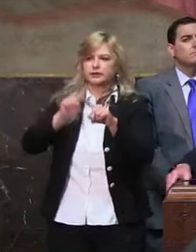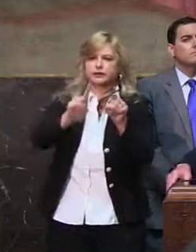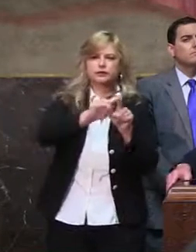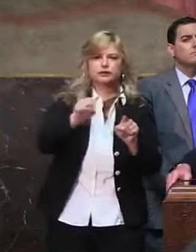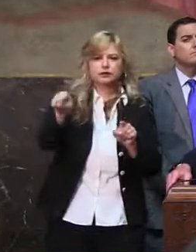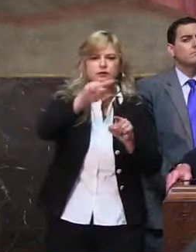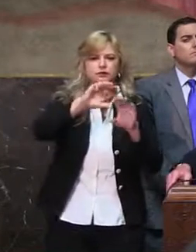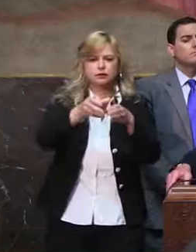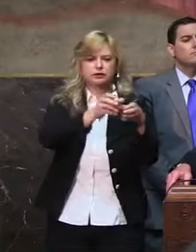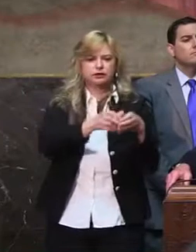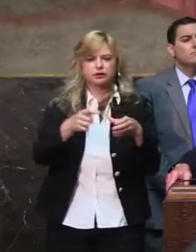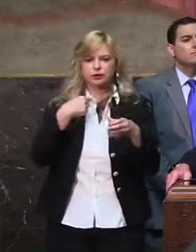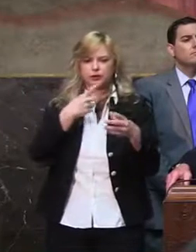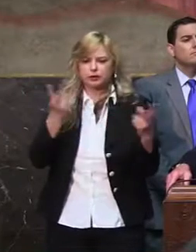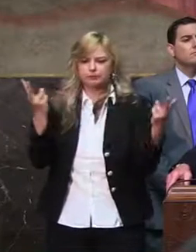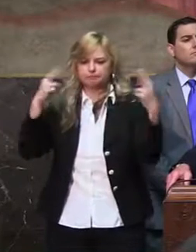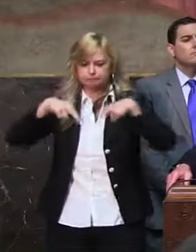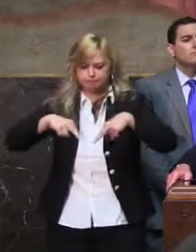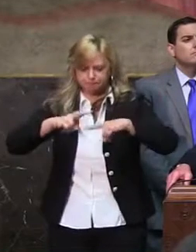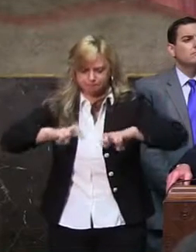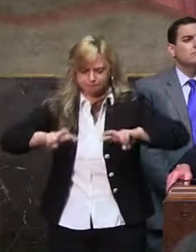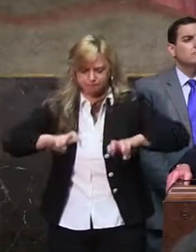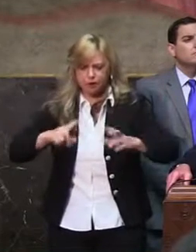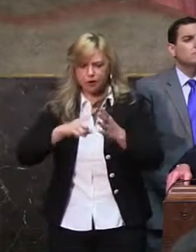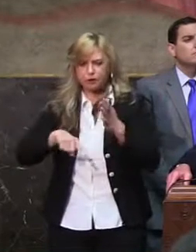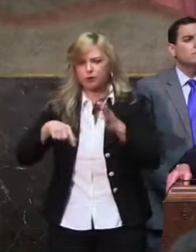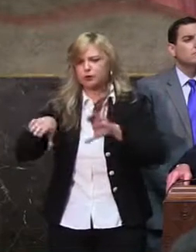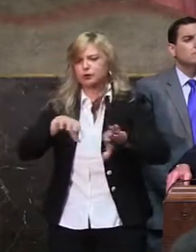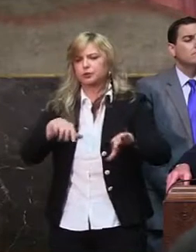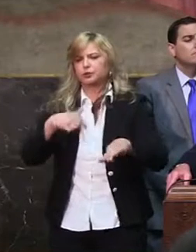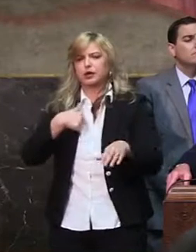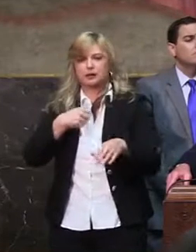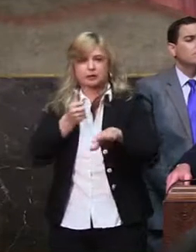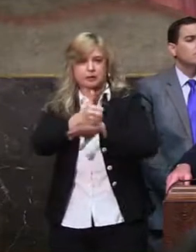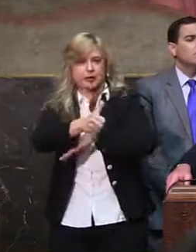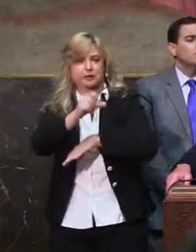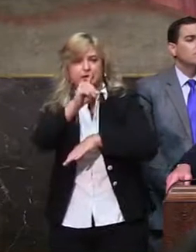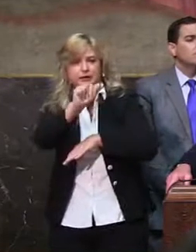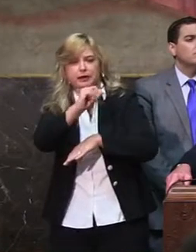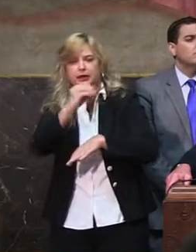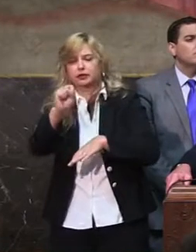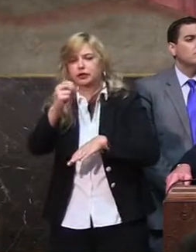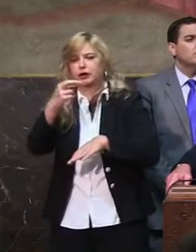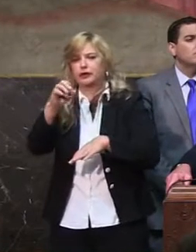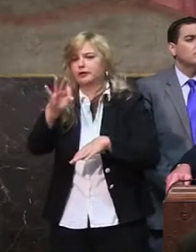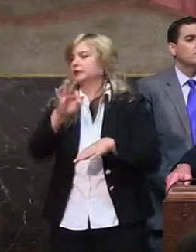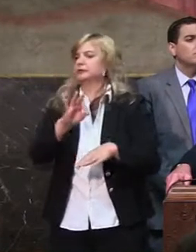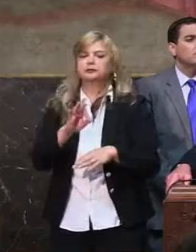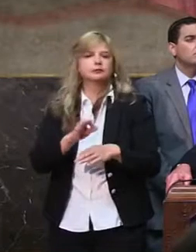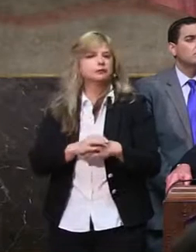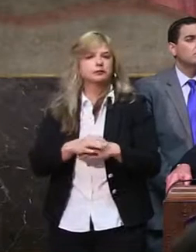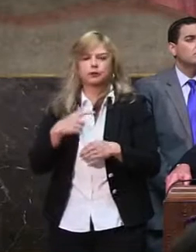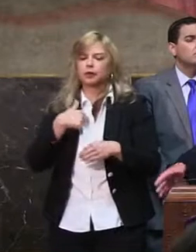and believe I'm not blaming that in the age of the sheriff's we've given them the tools to lock people we have the